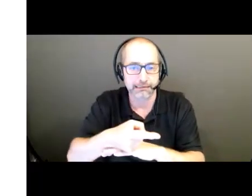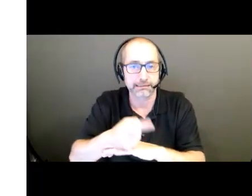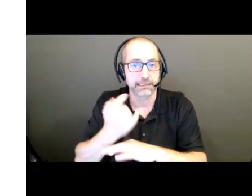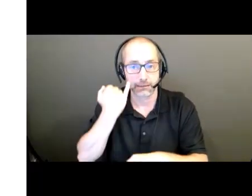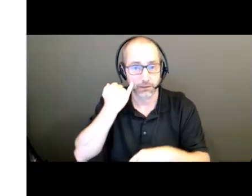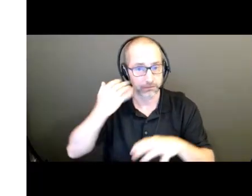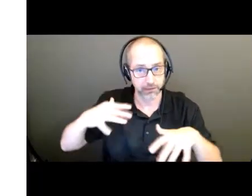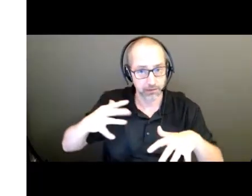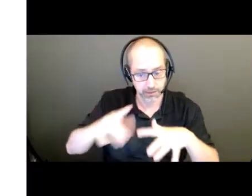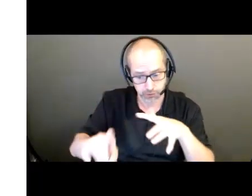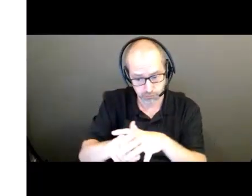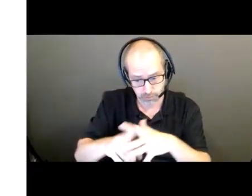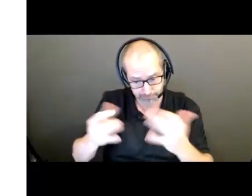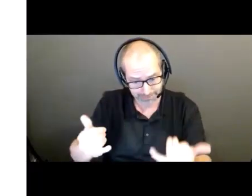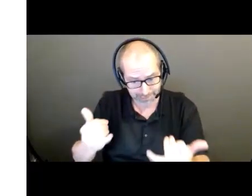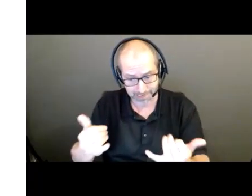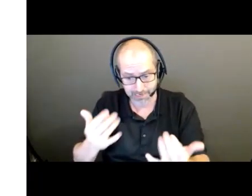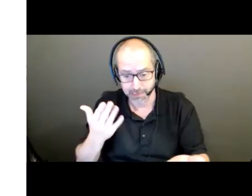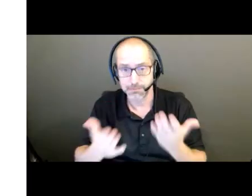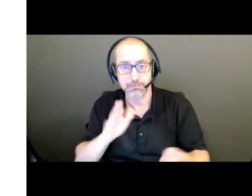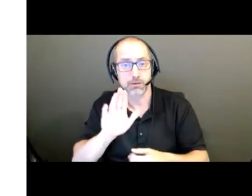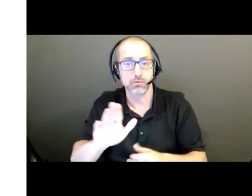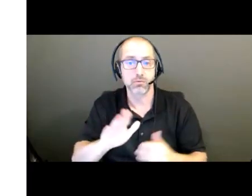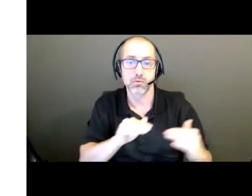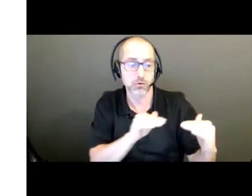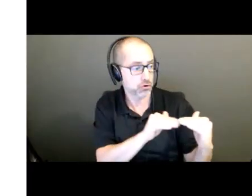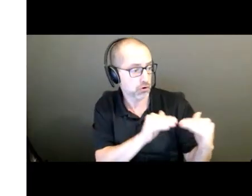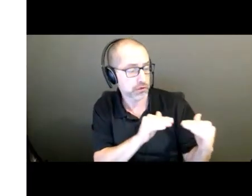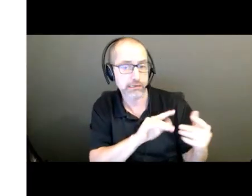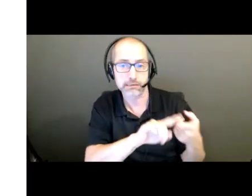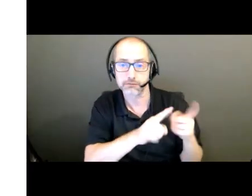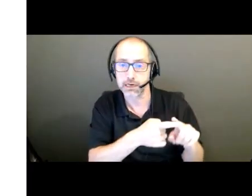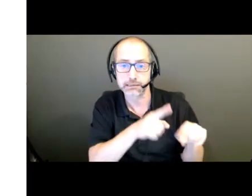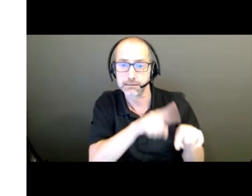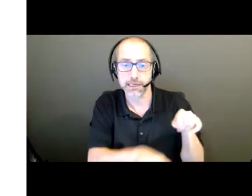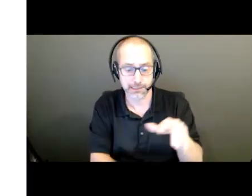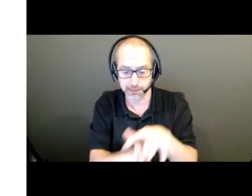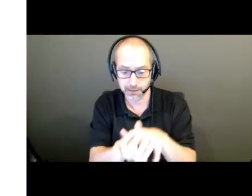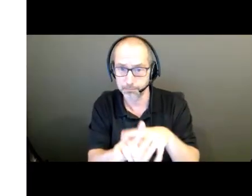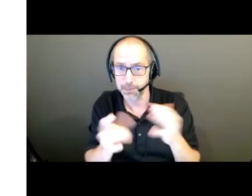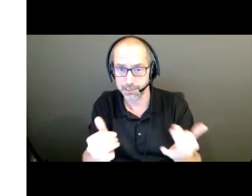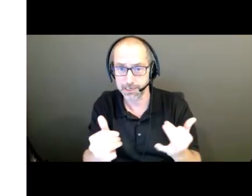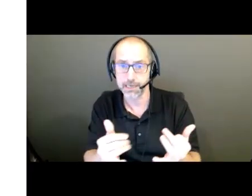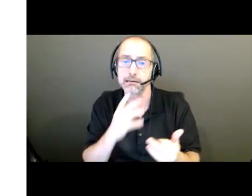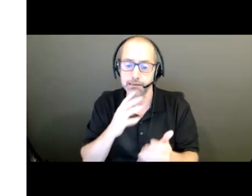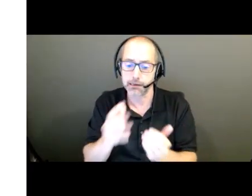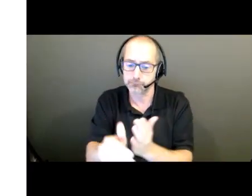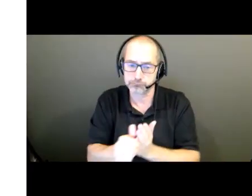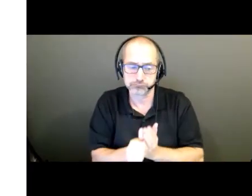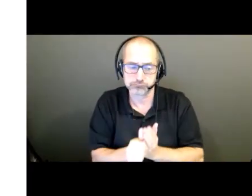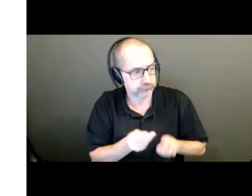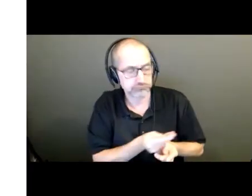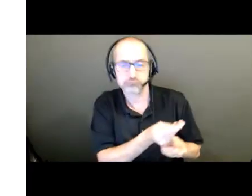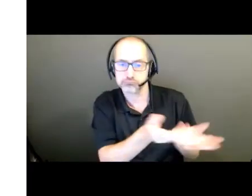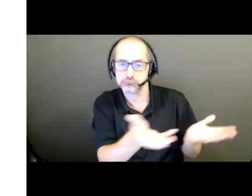If any of your colleagues or friends are not able to join, you can tell them that they'll receive the presentation anyhow.